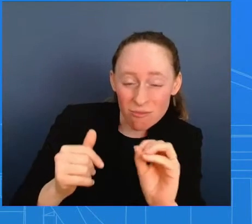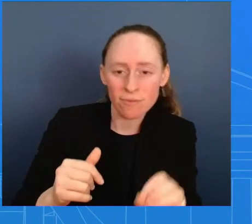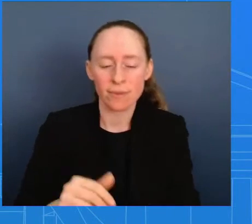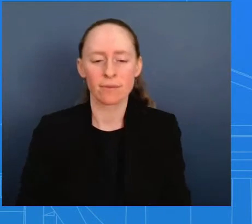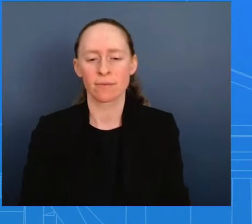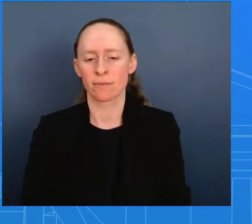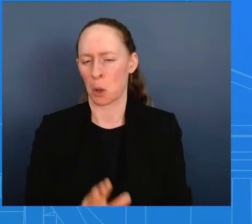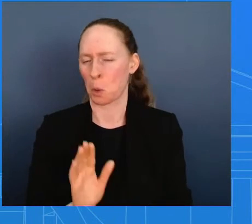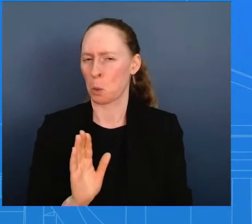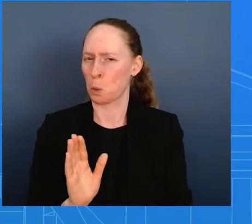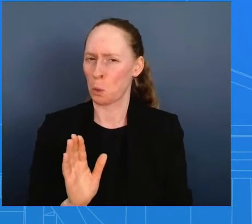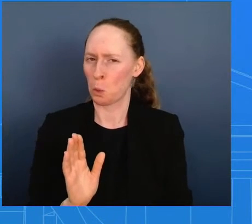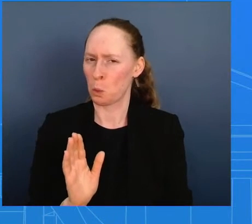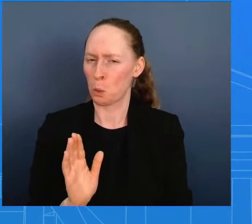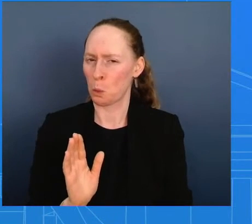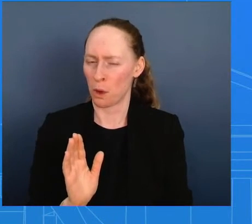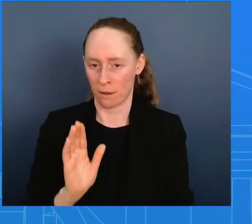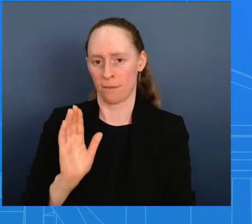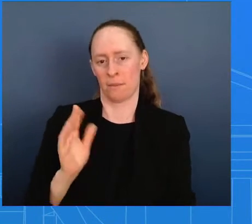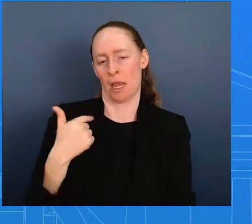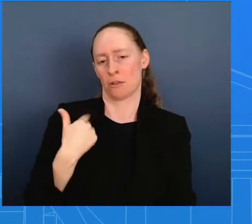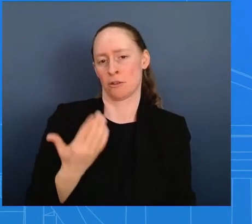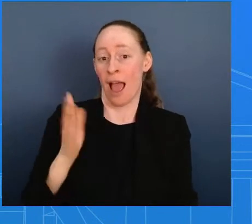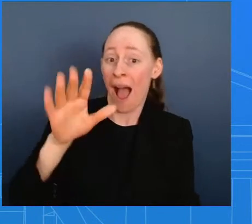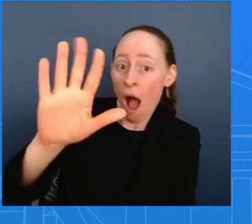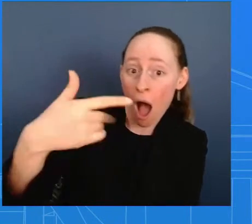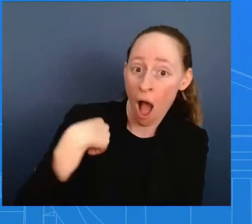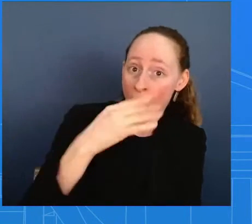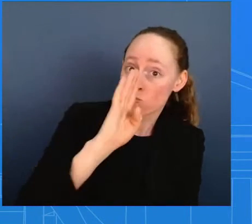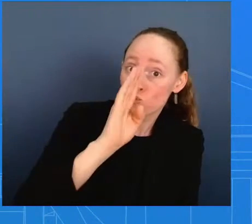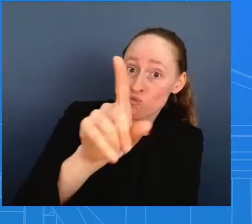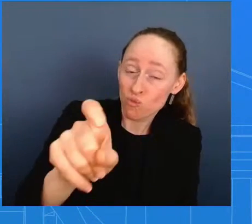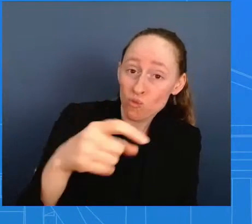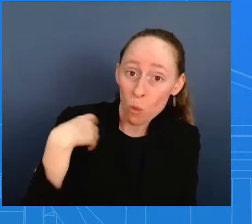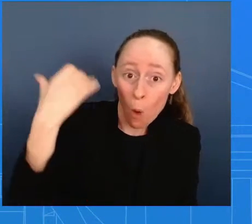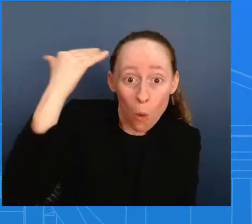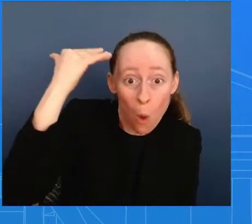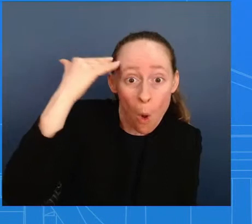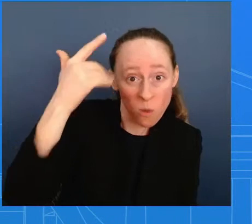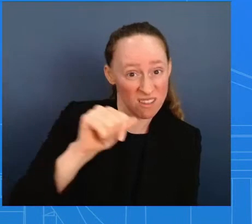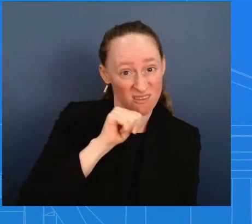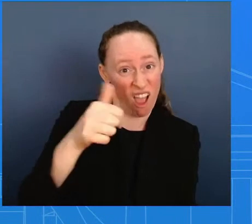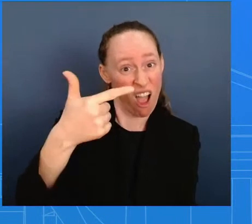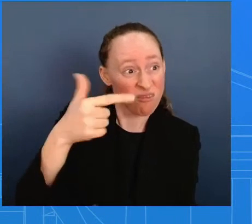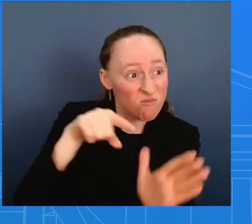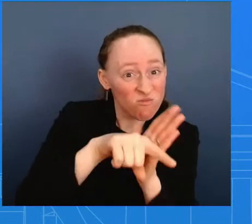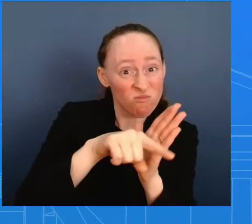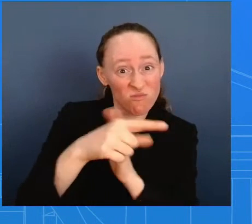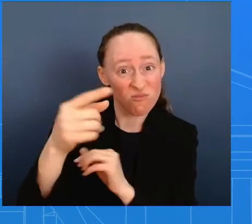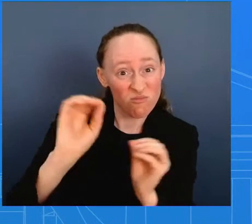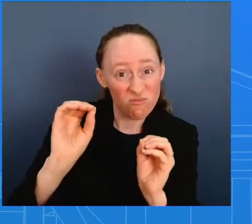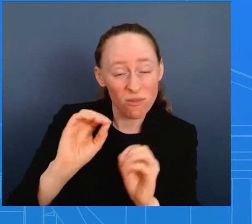The Press: I just did. Mr. Sullivan: Ca- -- ca- -- The Press: I'm asking: Are you saying this isn't happening? Mr. Sullivan: Ca- -- do you mind if I finish answering your question before you interrupt? The Press: I'm challenging you to say --